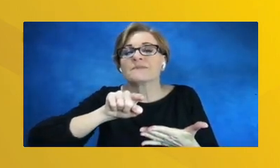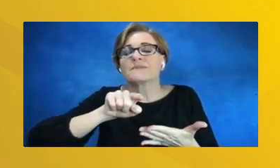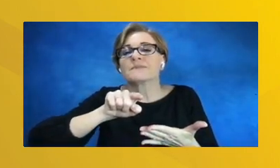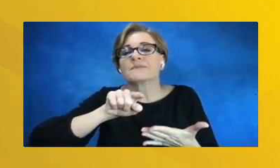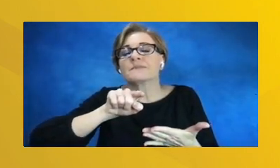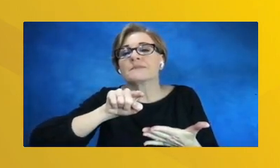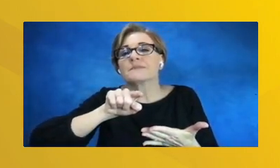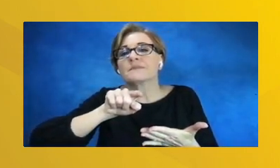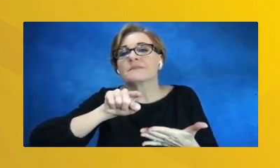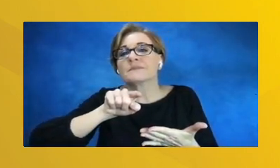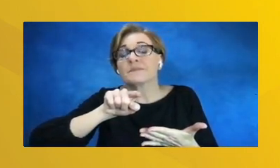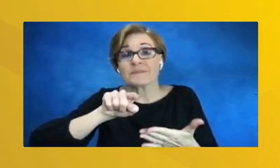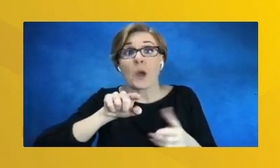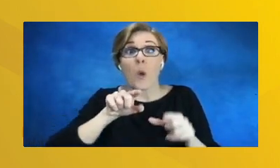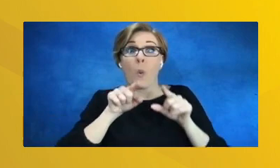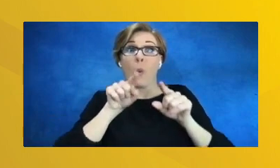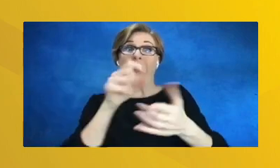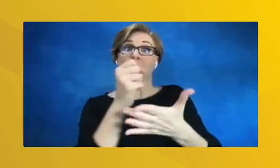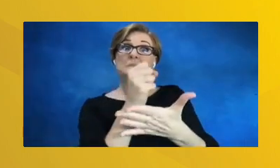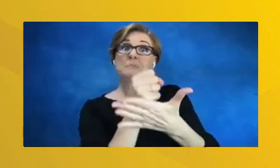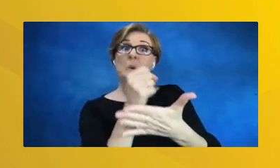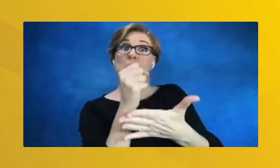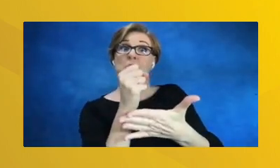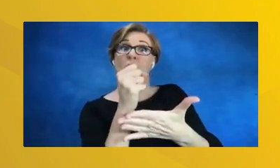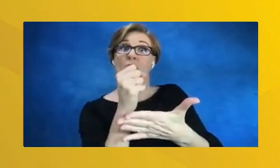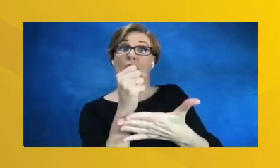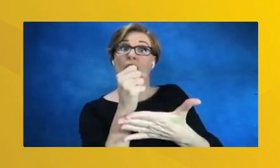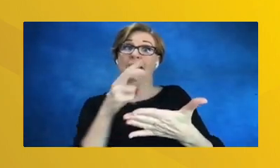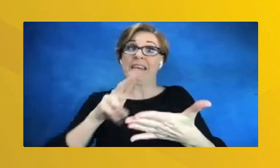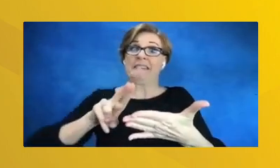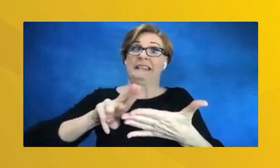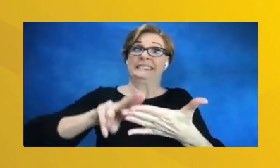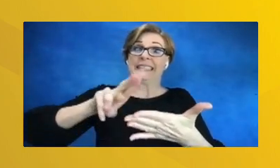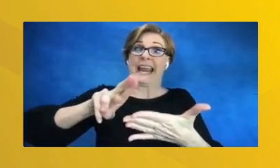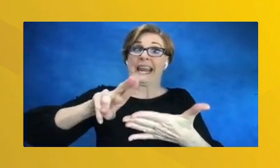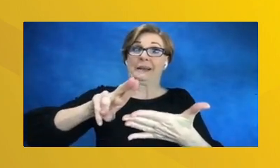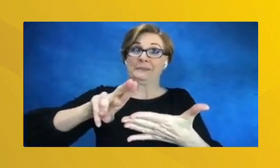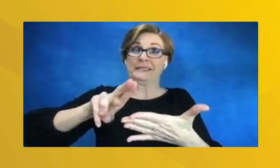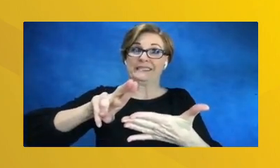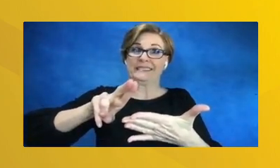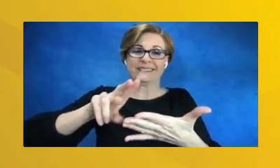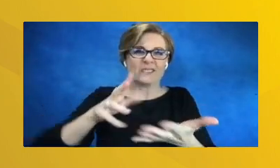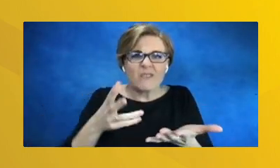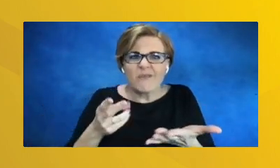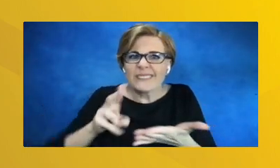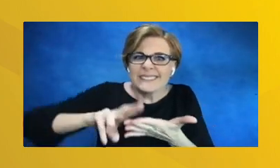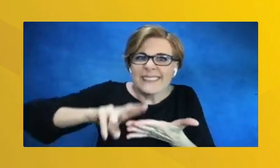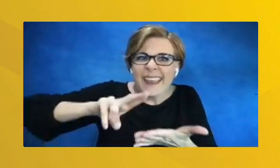being postmarked on the moon. And so that can lead into a conversation about 'What are stamps and what are stamps used